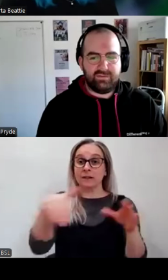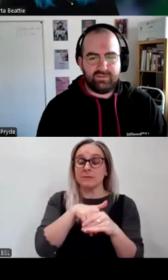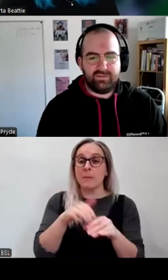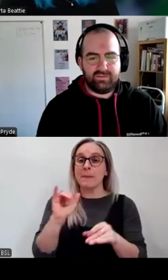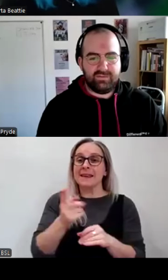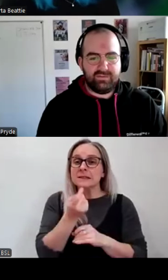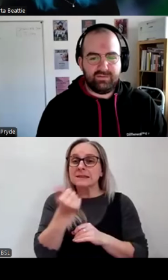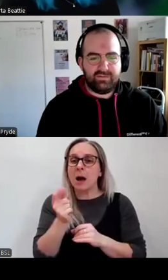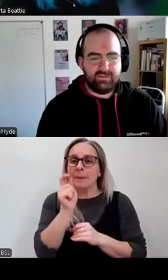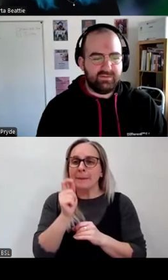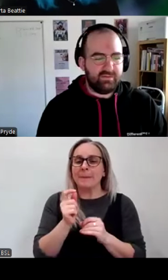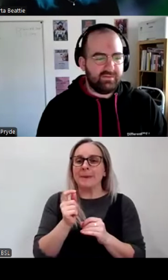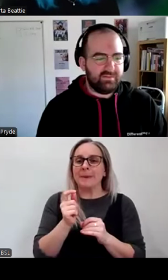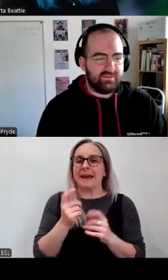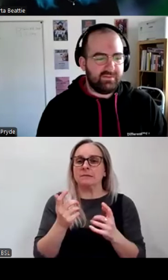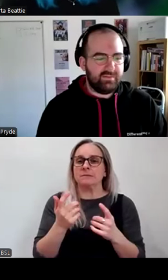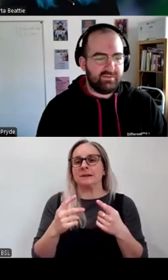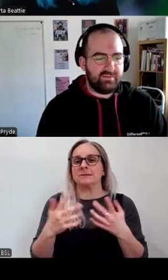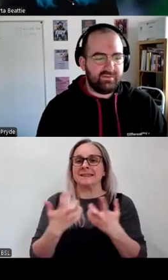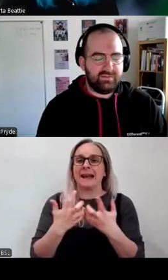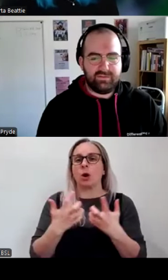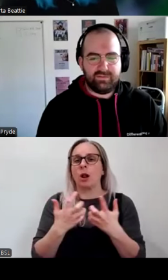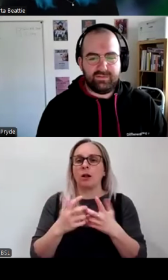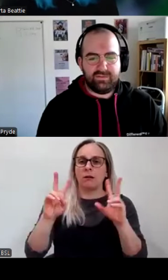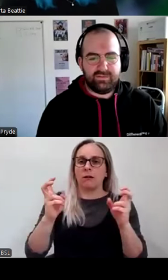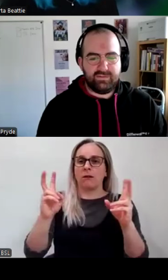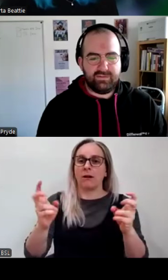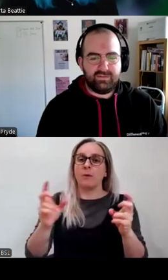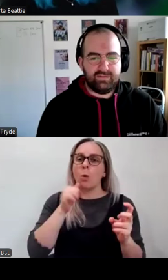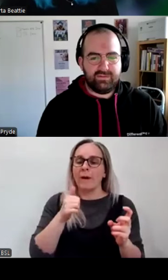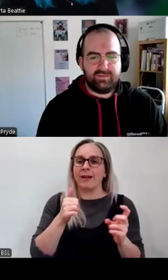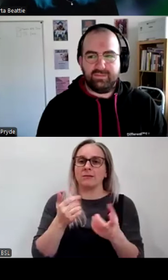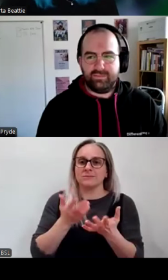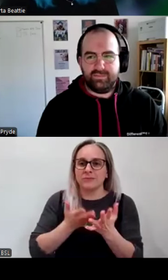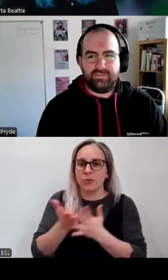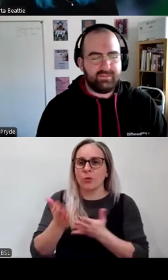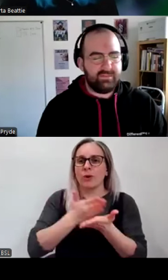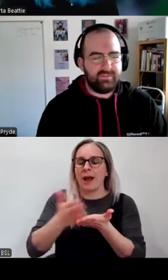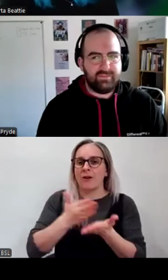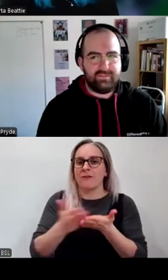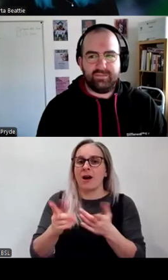but Craig's going to walk you through everything. We'll be sharing resources for things he's showing you today alongside the recording.